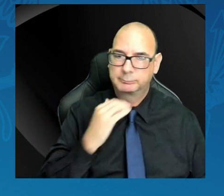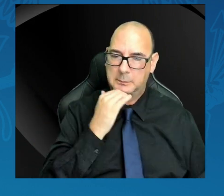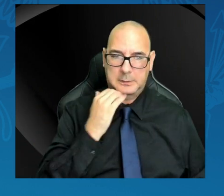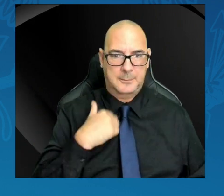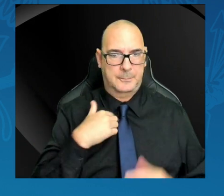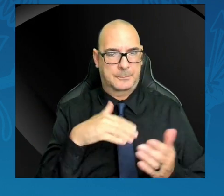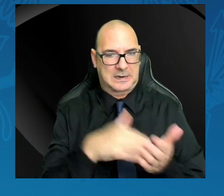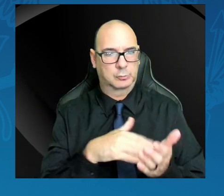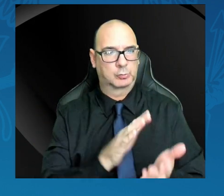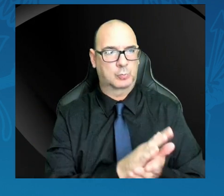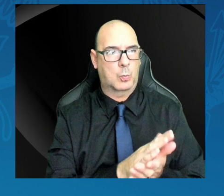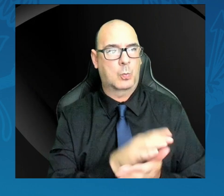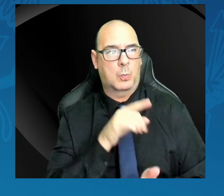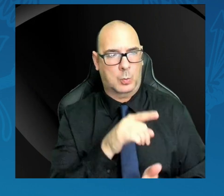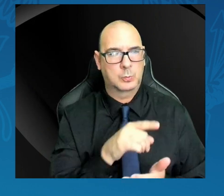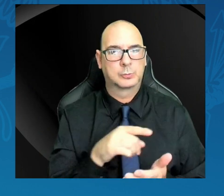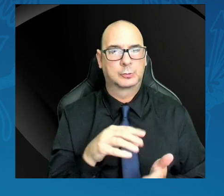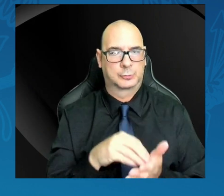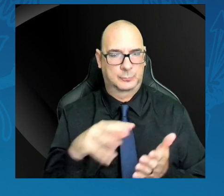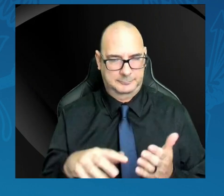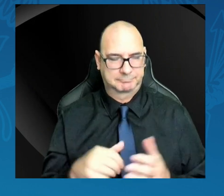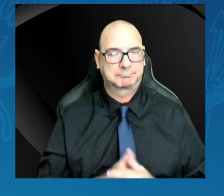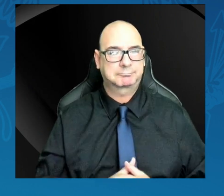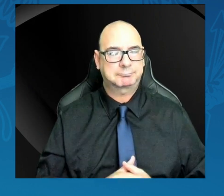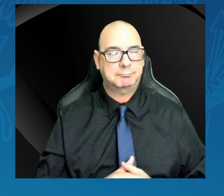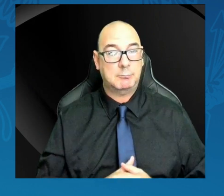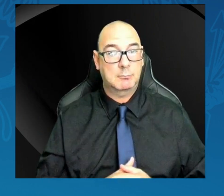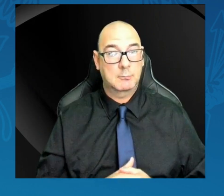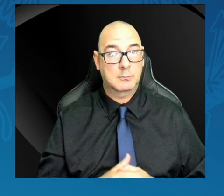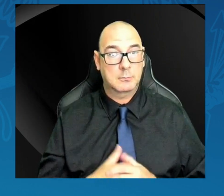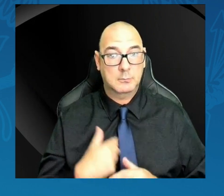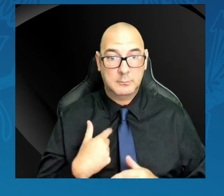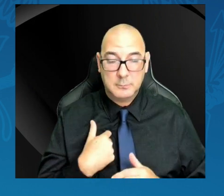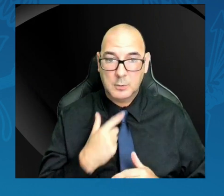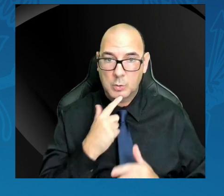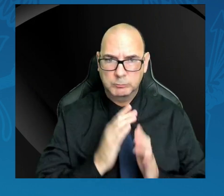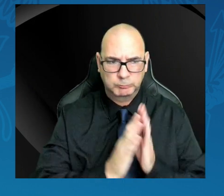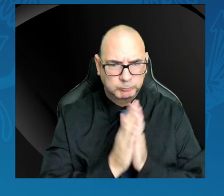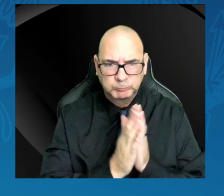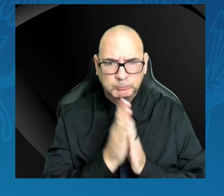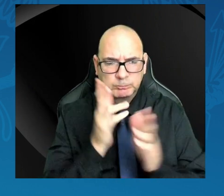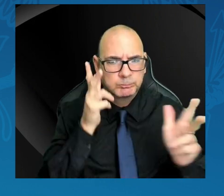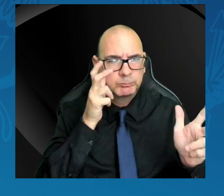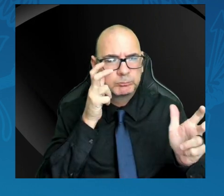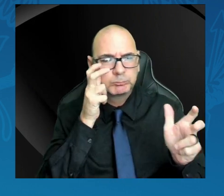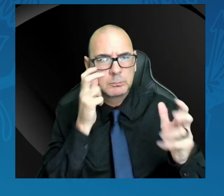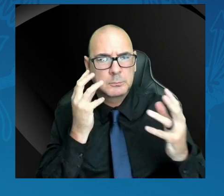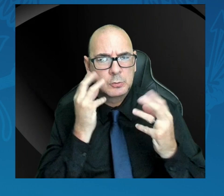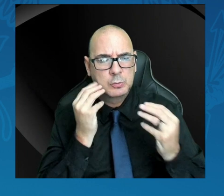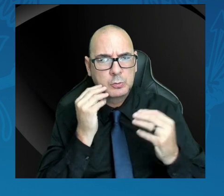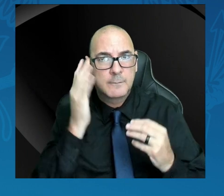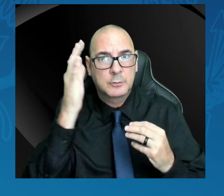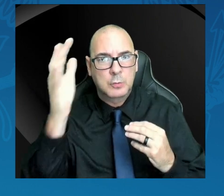has come from a variety of experiences and people. I want to give a special shout out to my parents. My mom, who's a garden fanatic,